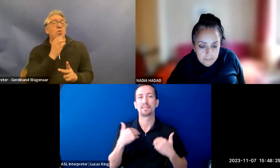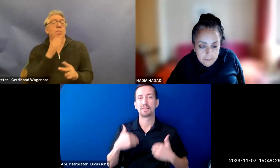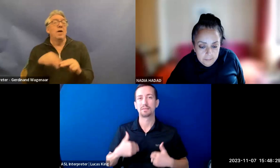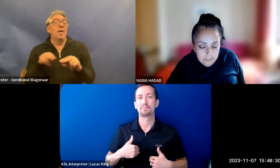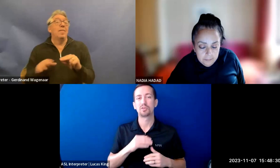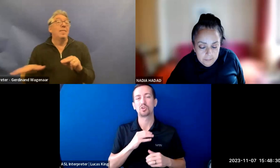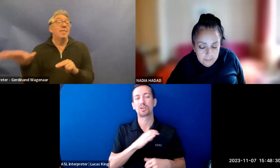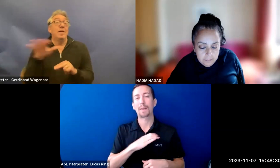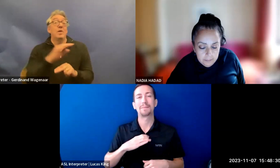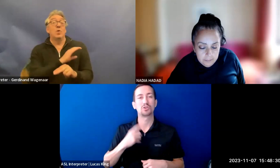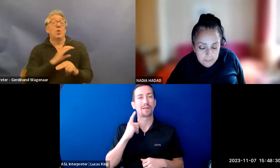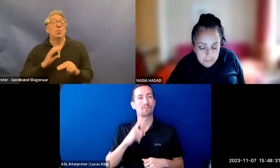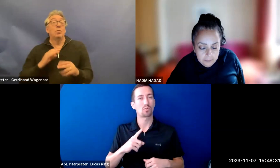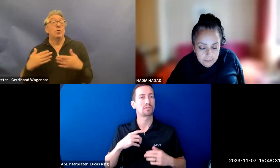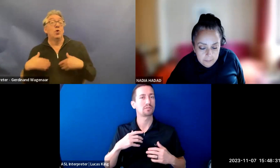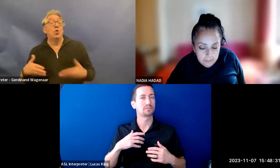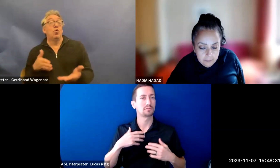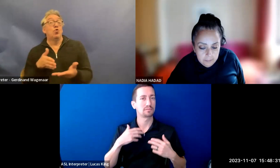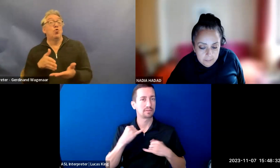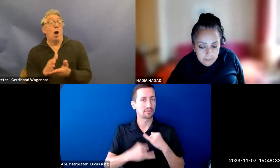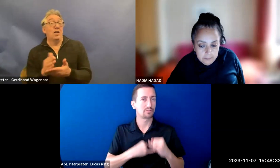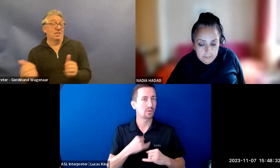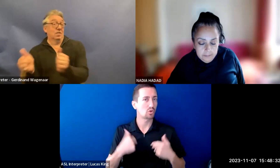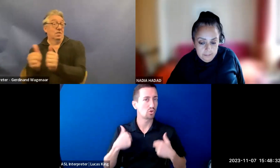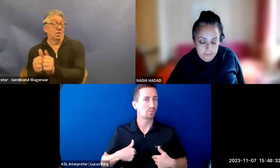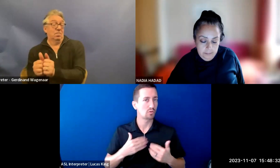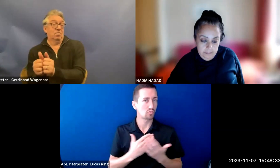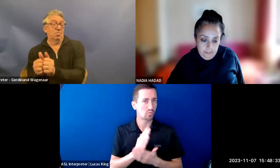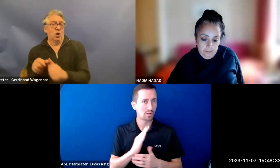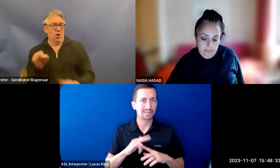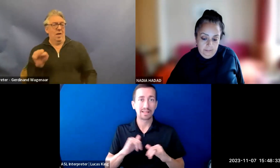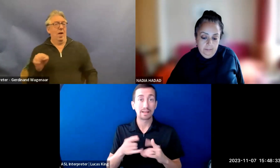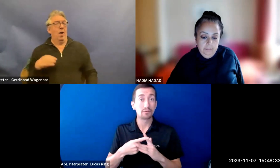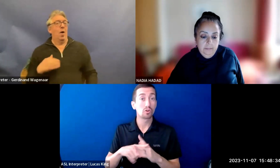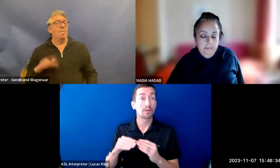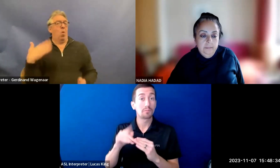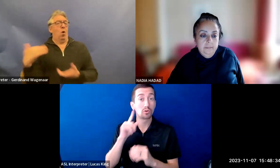This is also when we started a more strategic partnership with FAMOD.